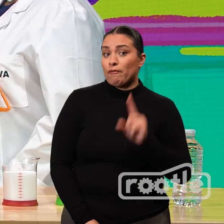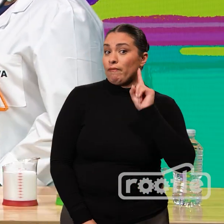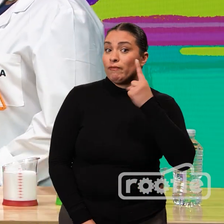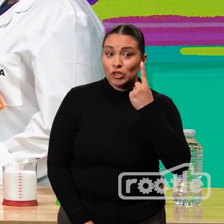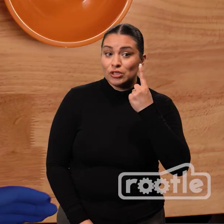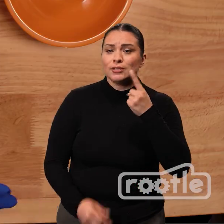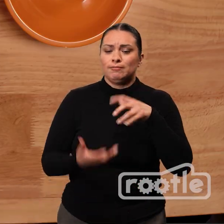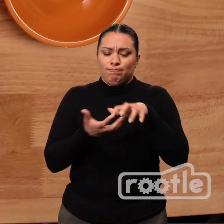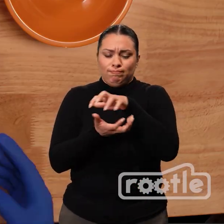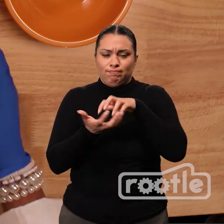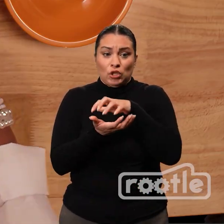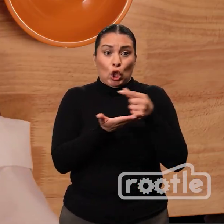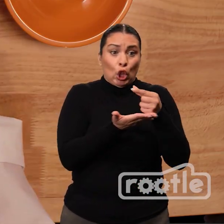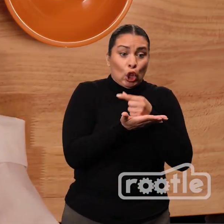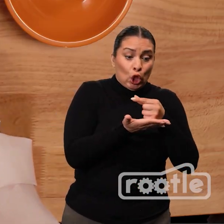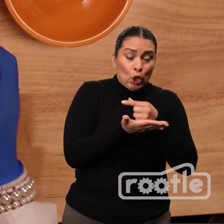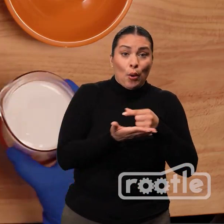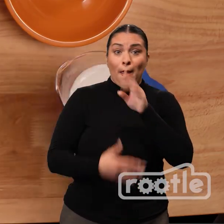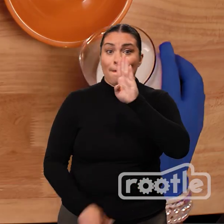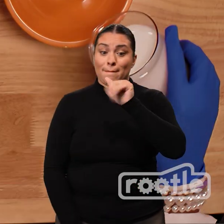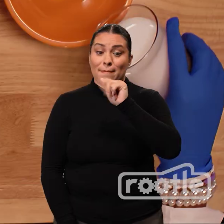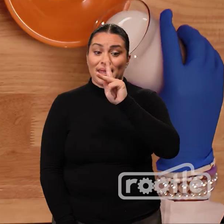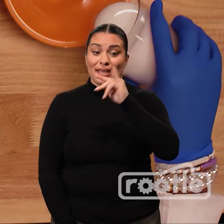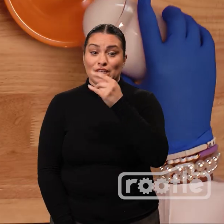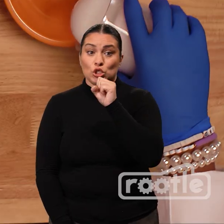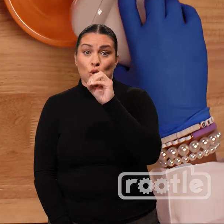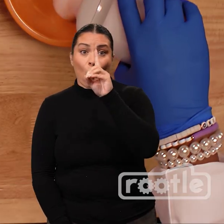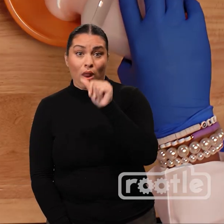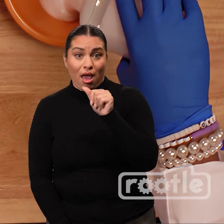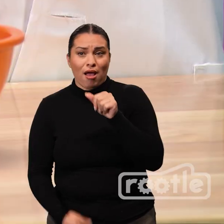Well, the first step is to mix the glue with the baking soda and food coloring.